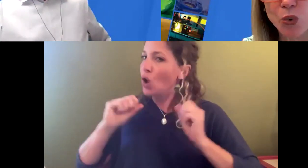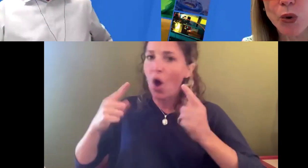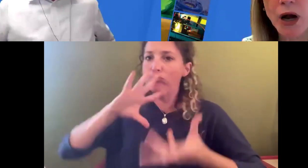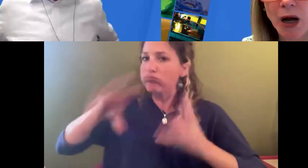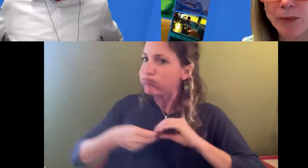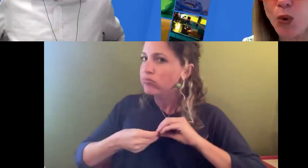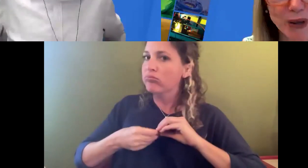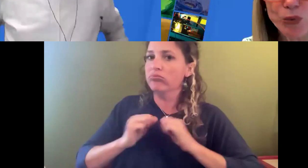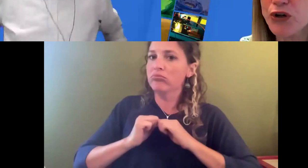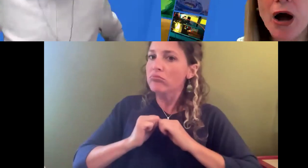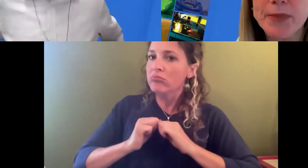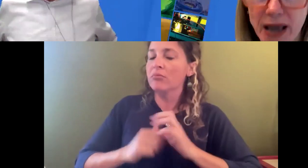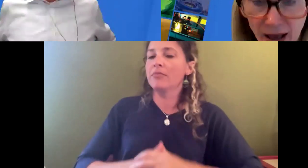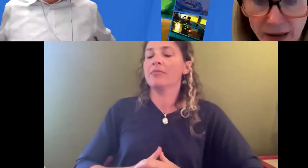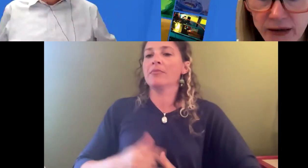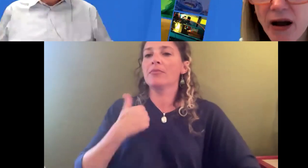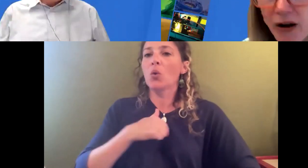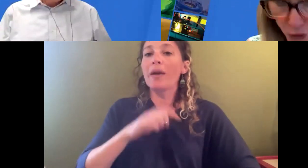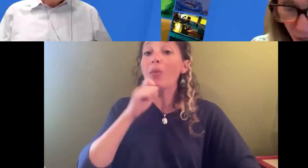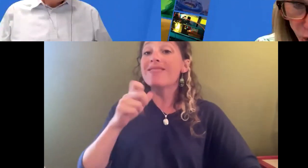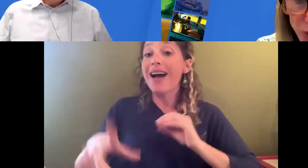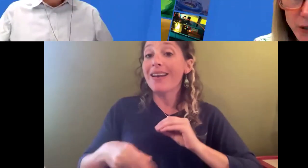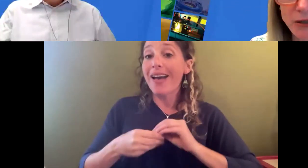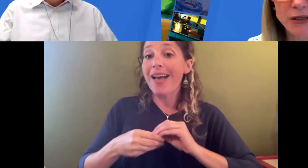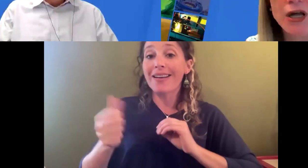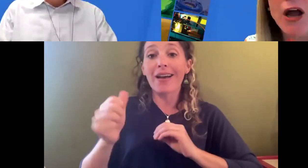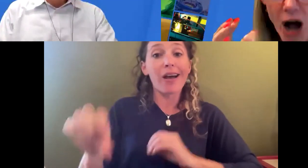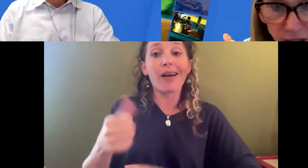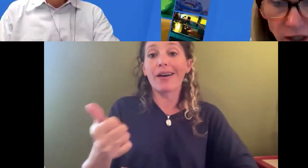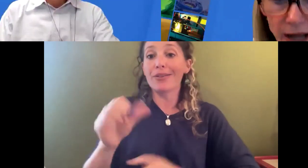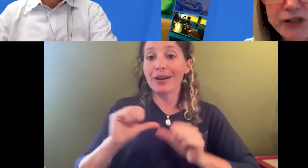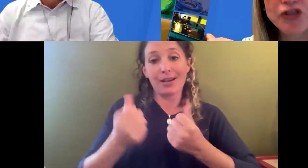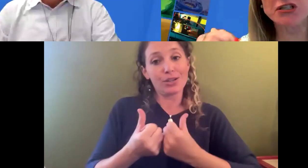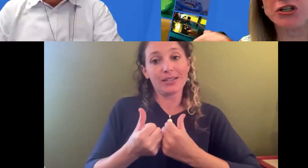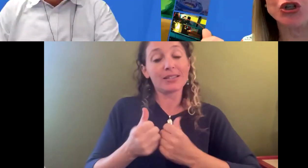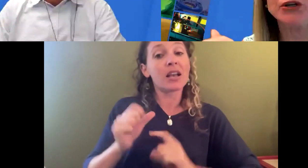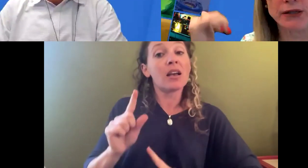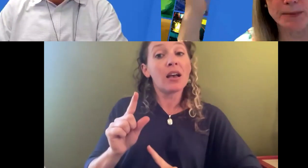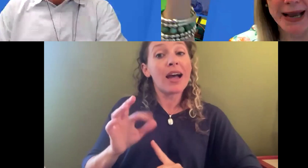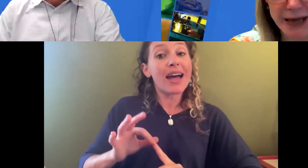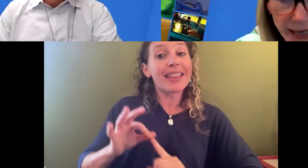We will not be adding other agencies unless the decision is made at